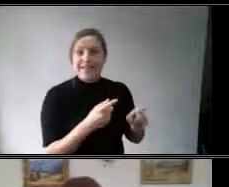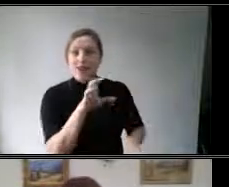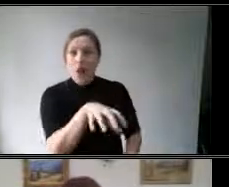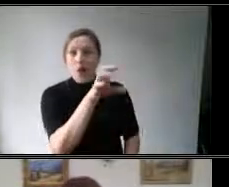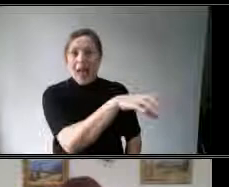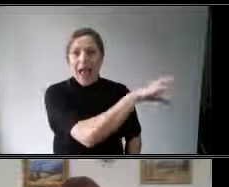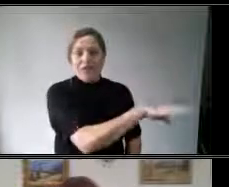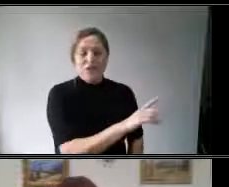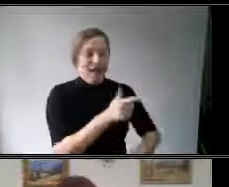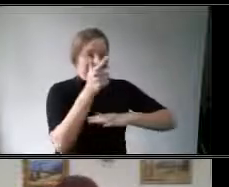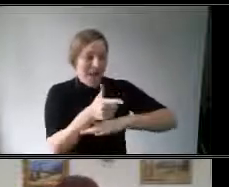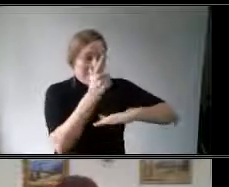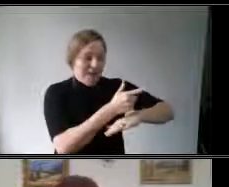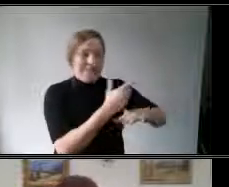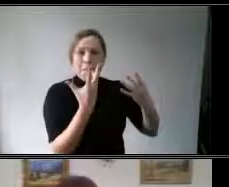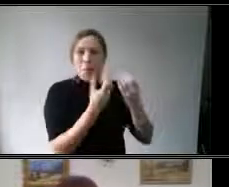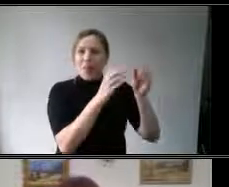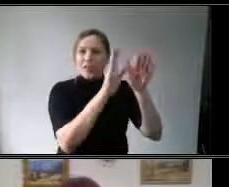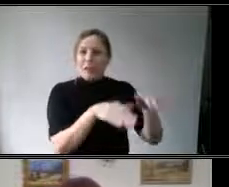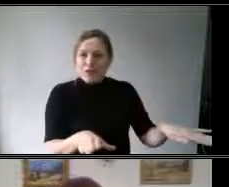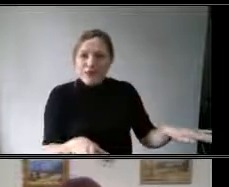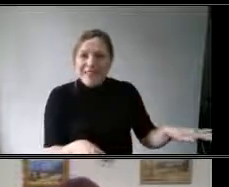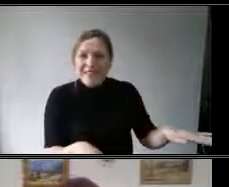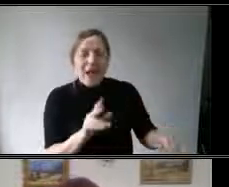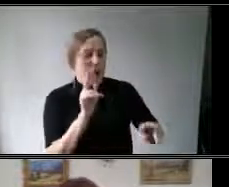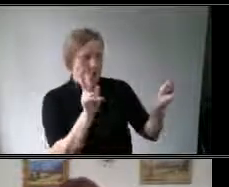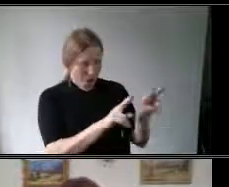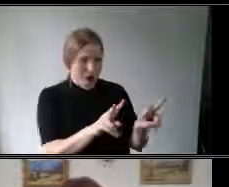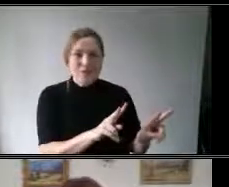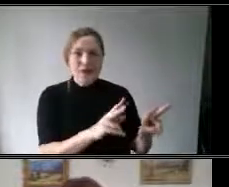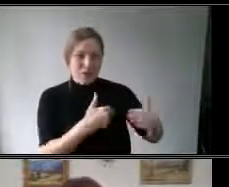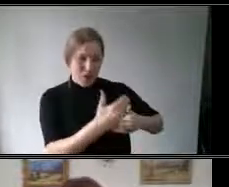who are being directed and then managed to edit those films together so i managed to sort of see